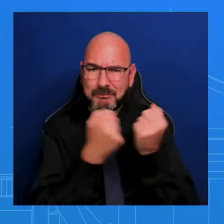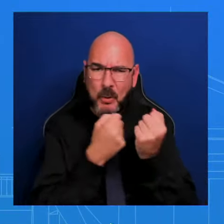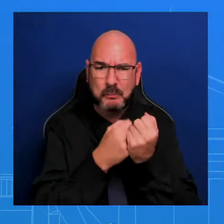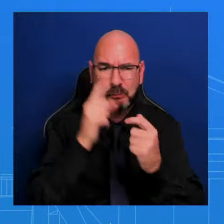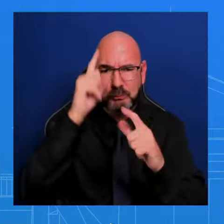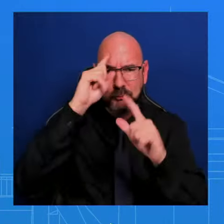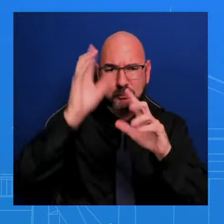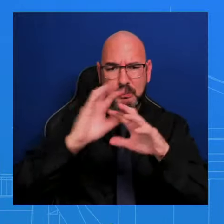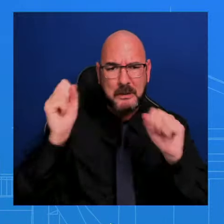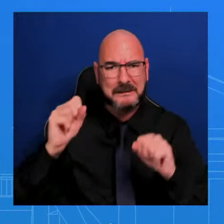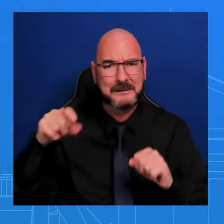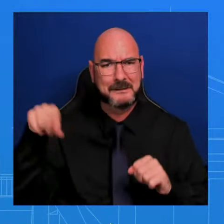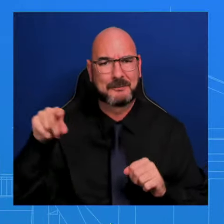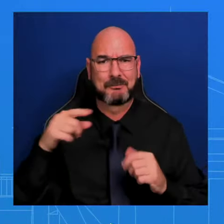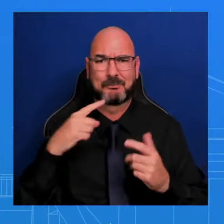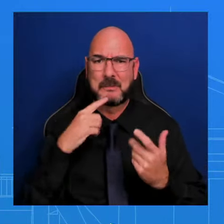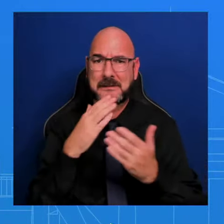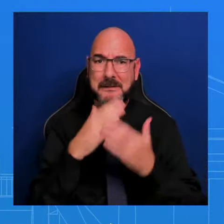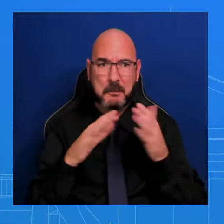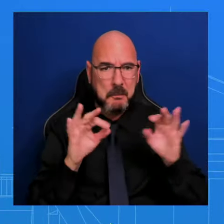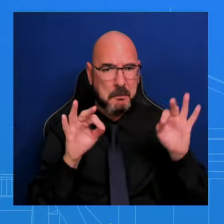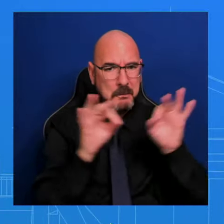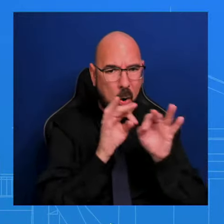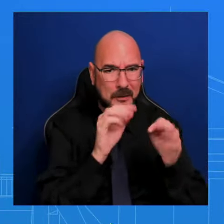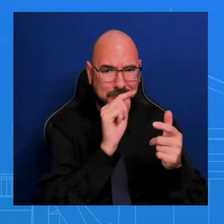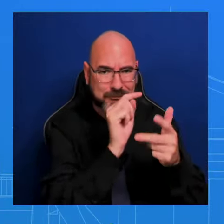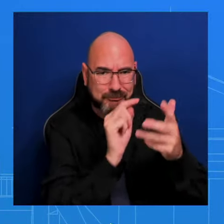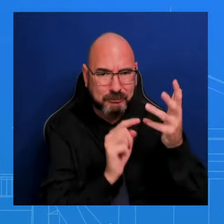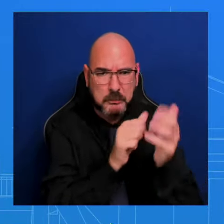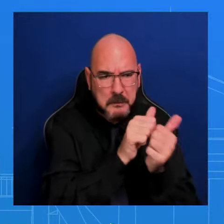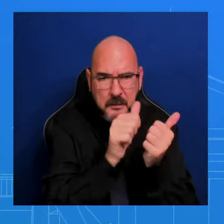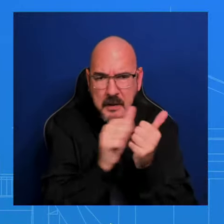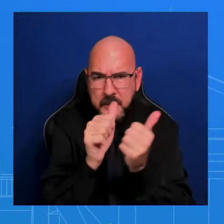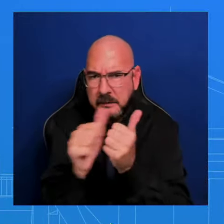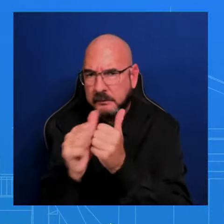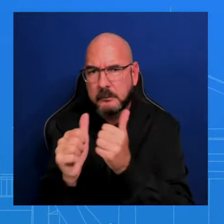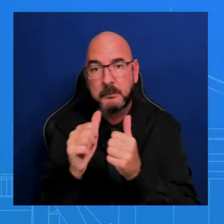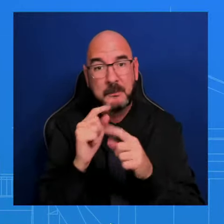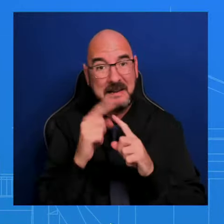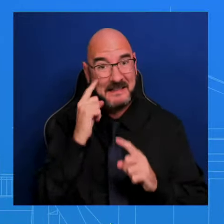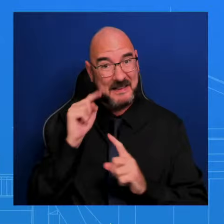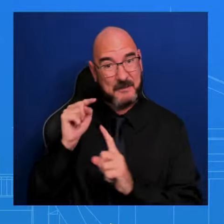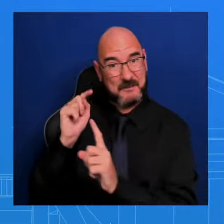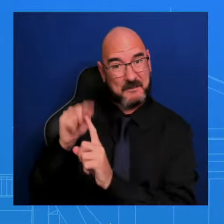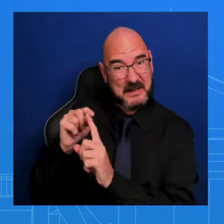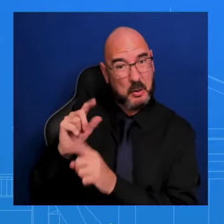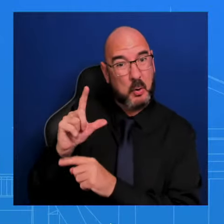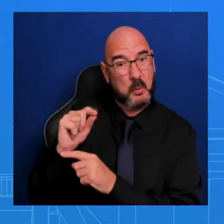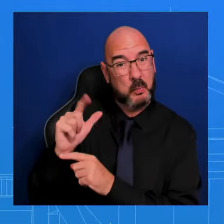I just don't have anything to share on that -- on the -- on the 2024 from here. Go ahead, Kayla. The Press: Republicans have selected Tom Emmer as their Speaker nominee.